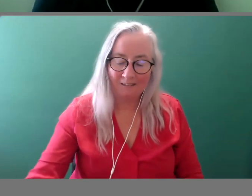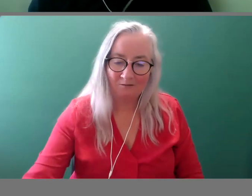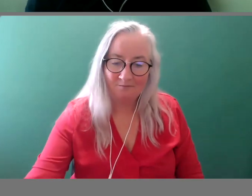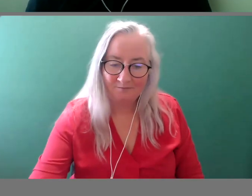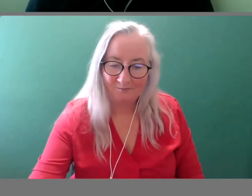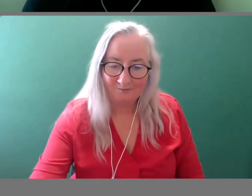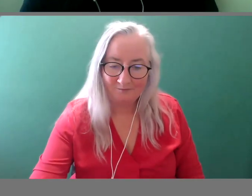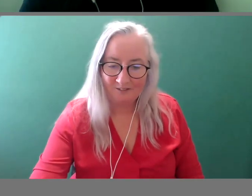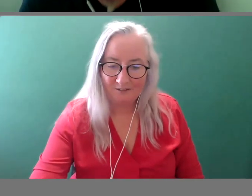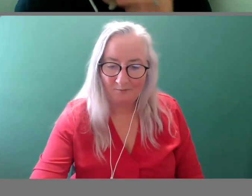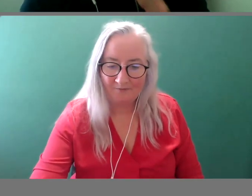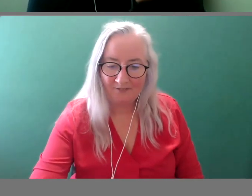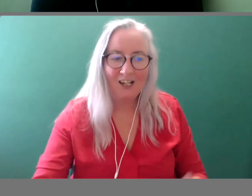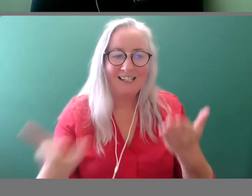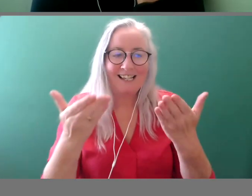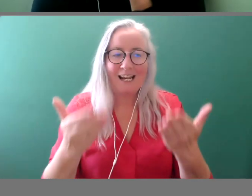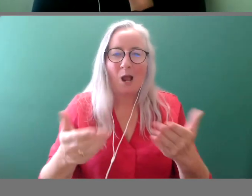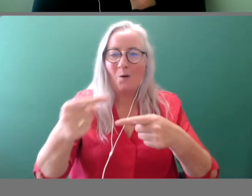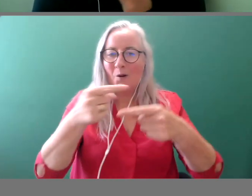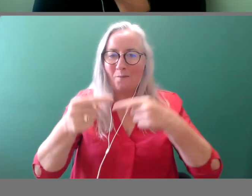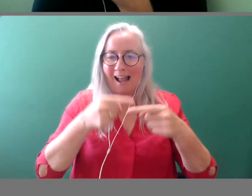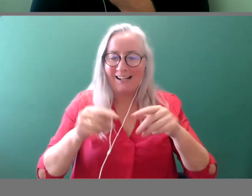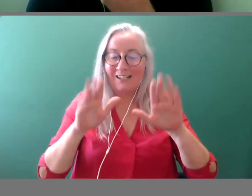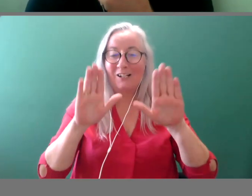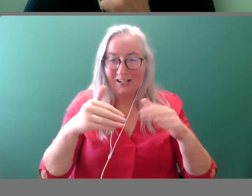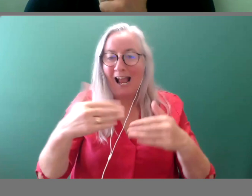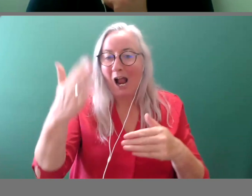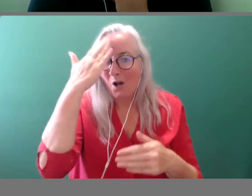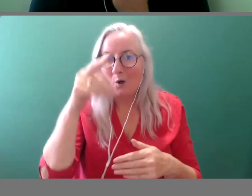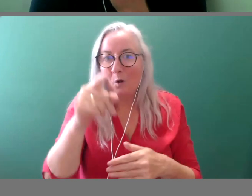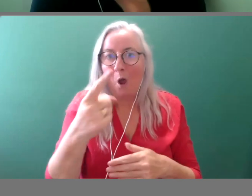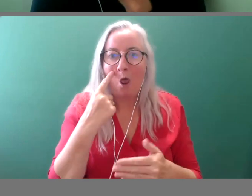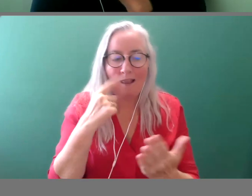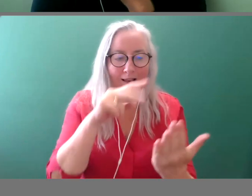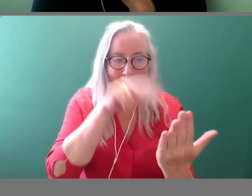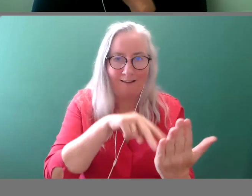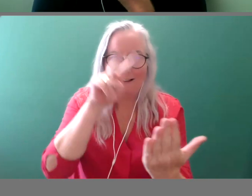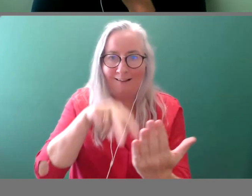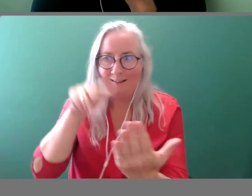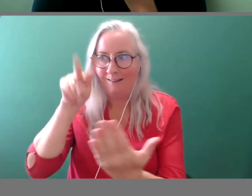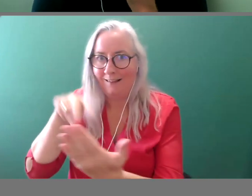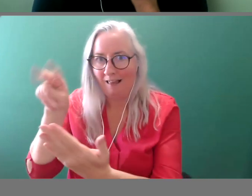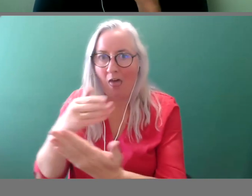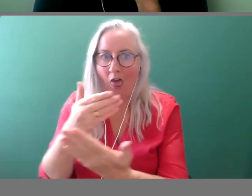Let's go back because I think I know when you are looking at legislation around accessibility,